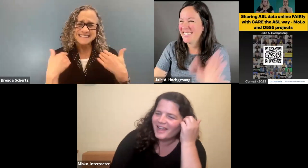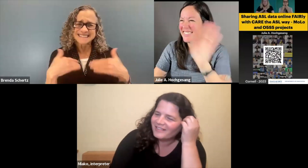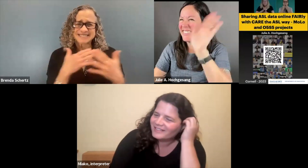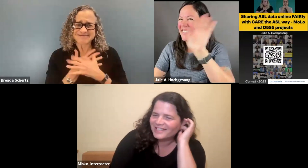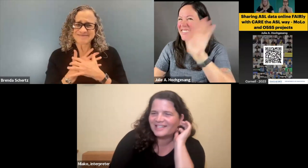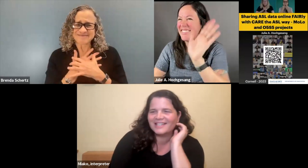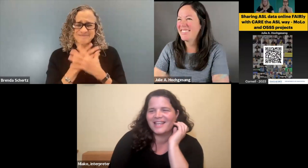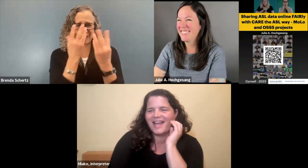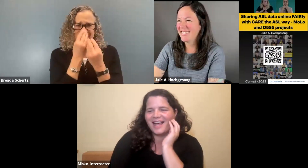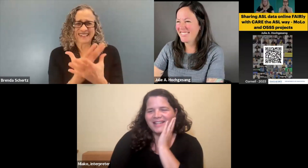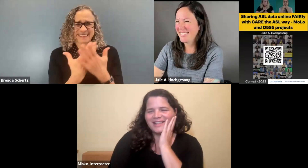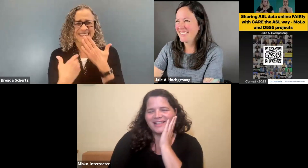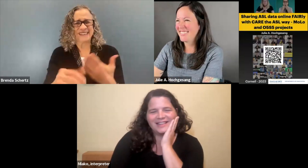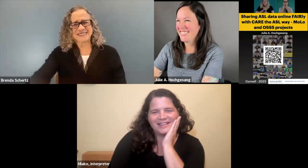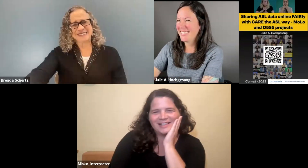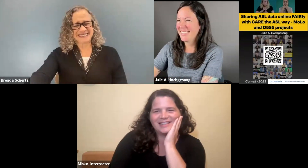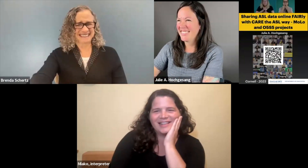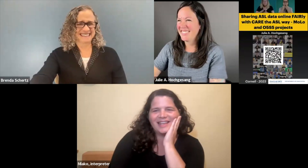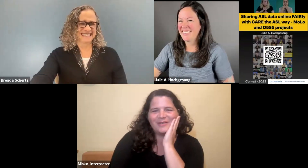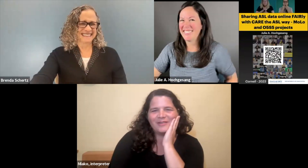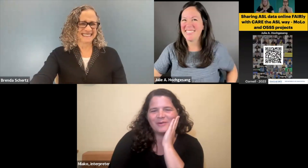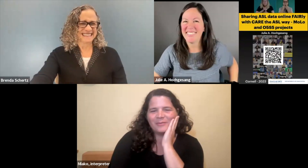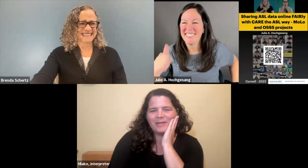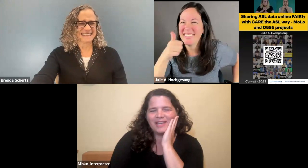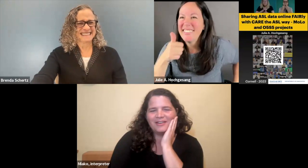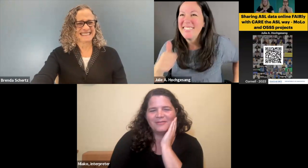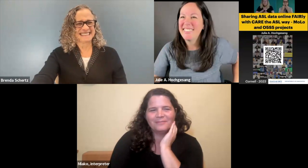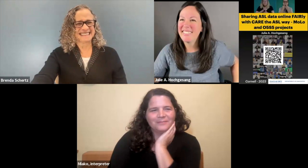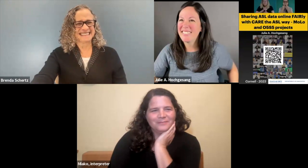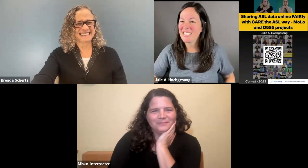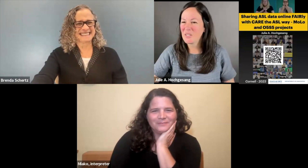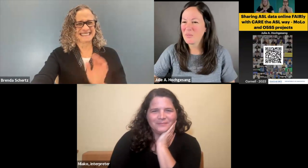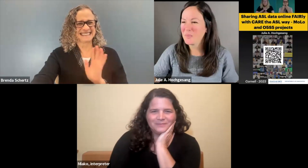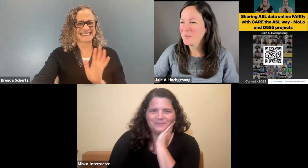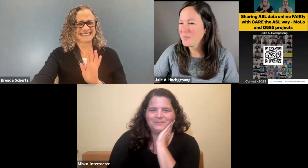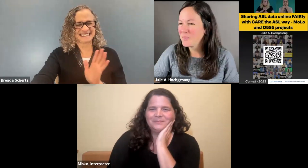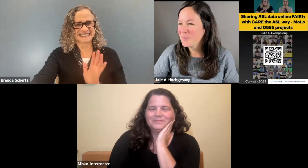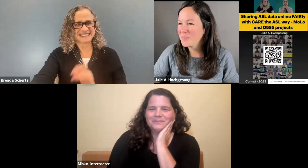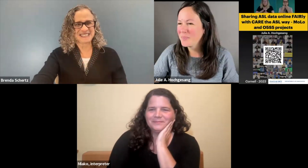out just to say hi thank you everyone for being